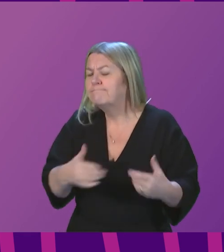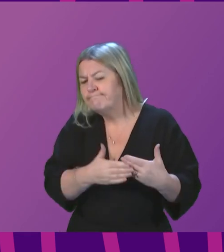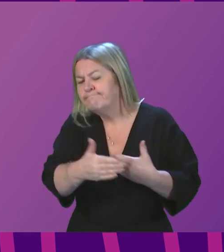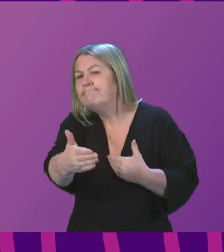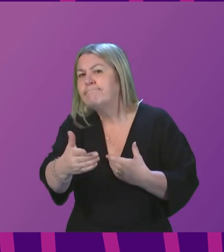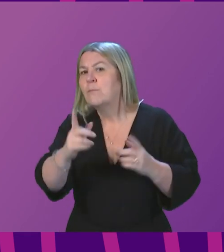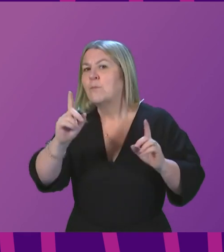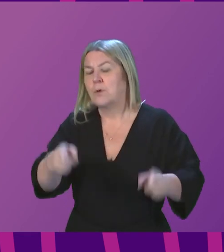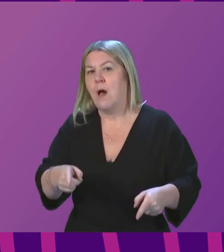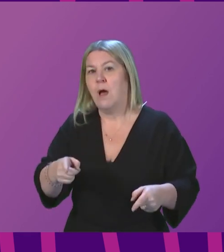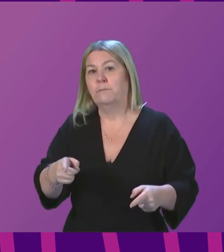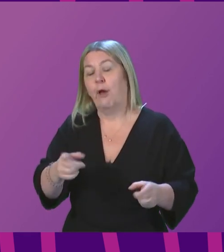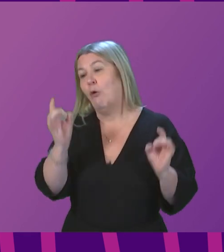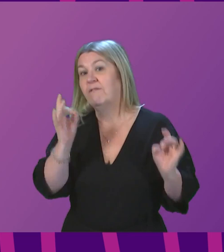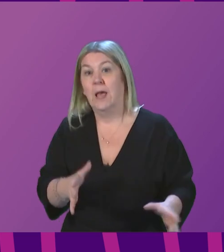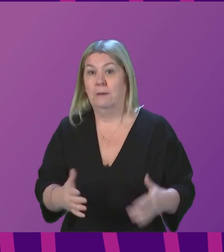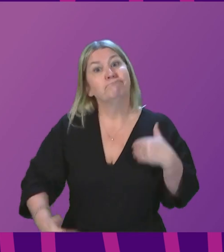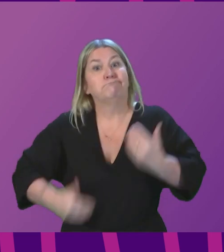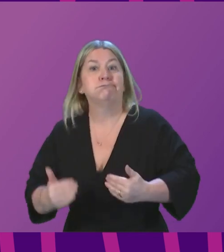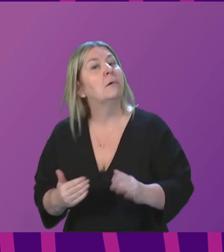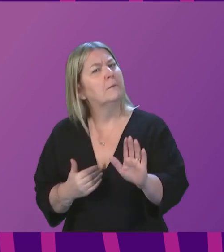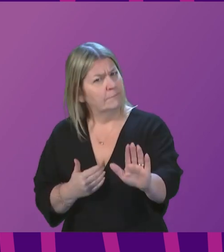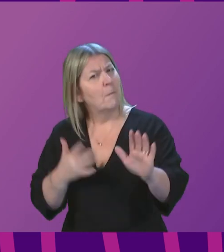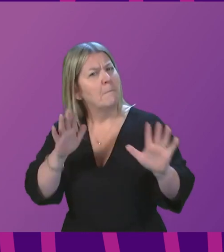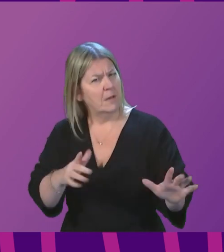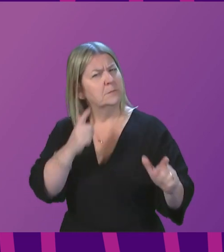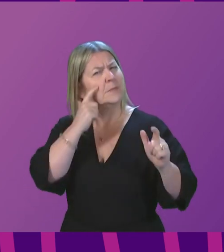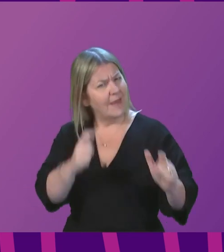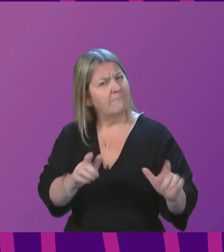Covid rates are still high and there are still significant uncertainties ahead, which is